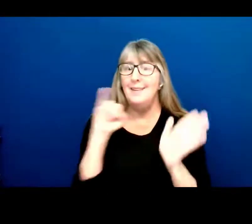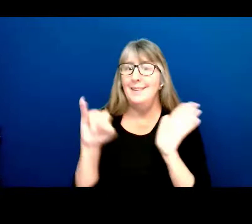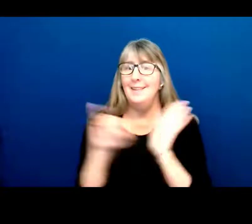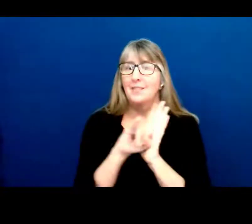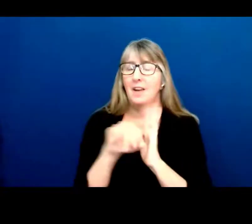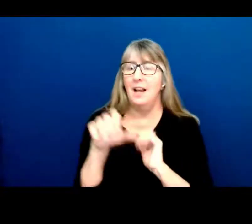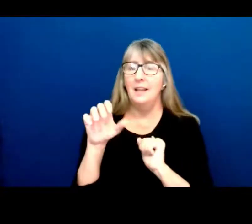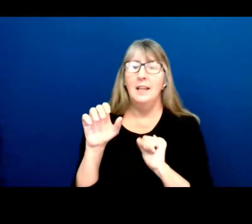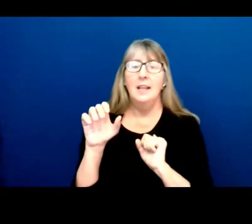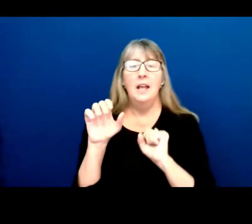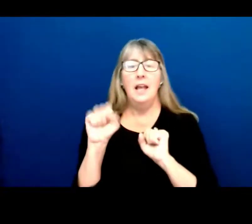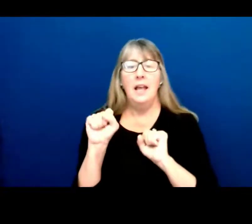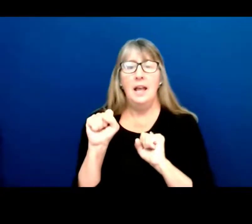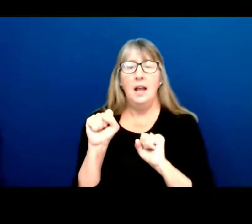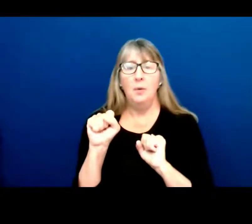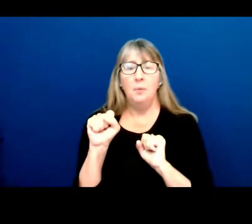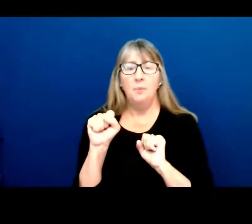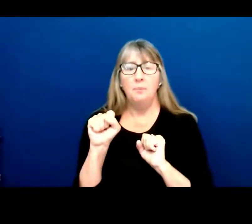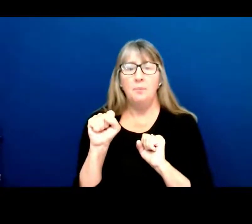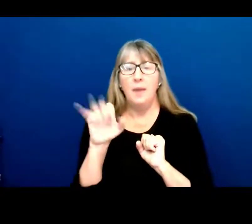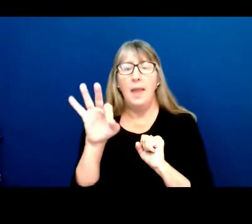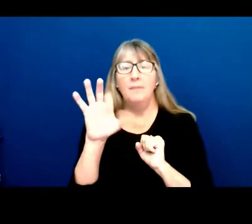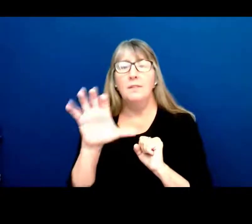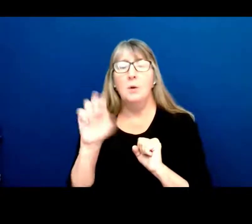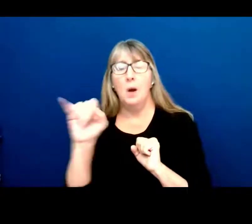So, the public accessibility of FCOIs